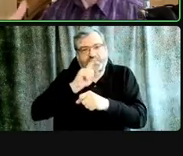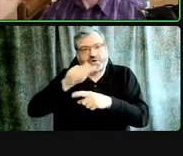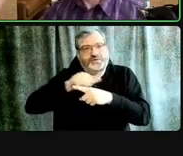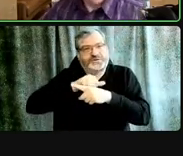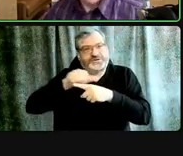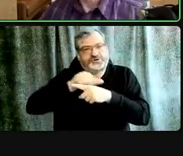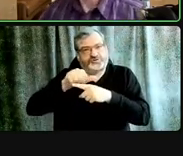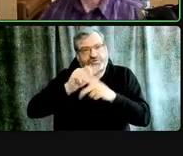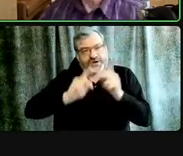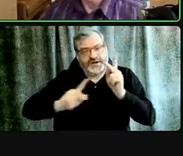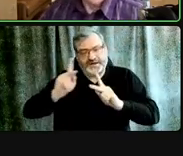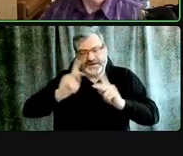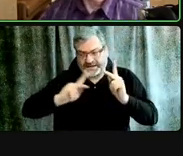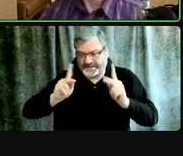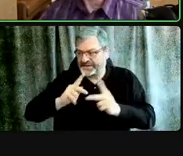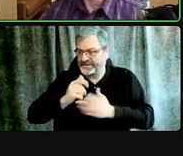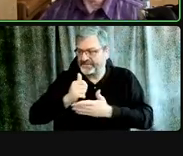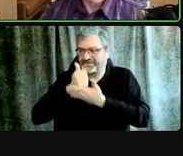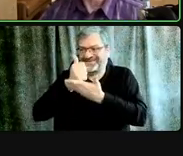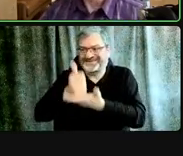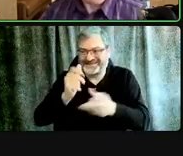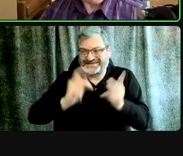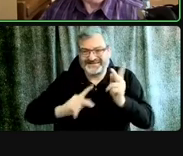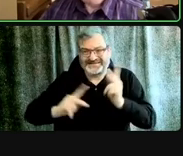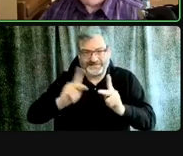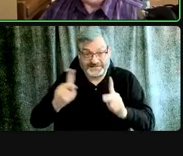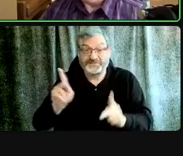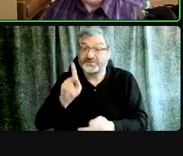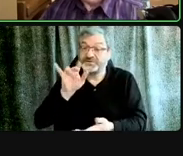and assisting programs to do that kind of thing.